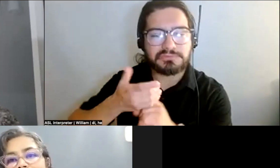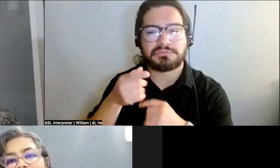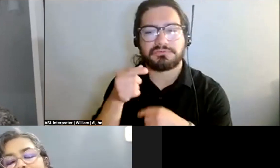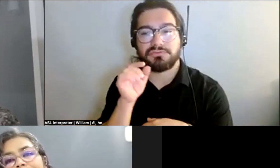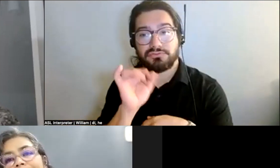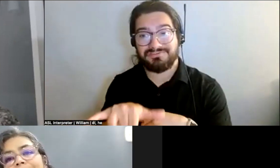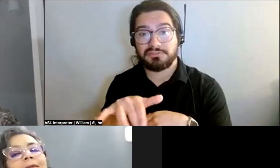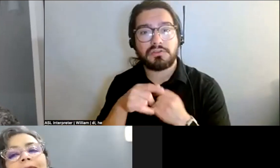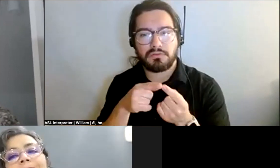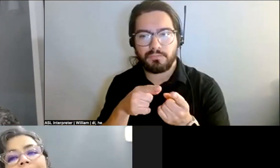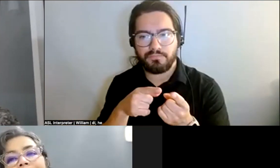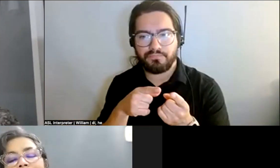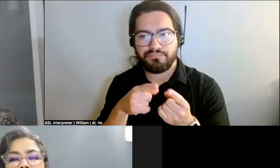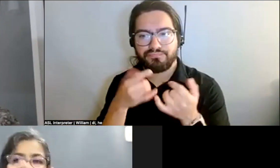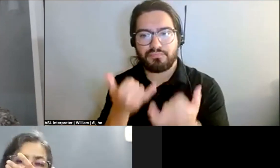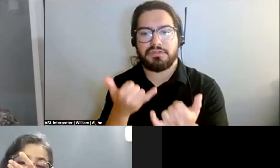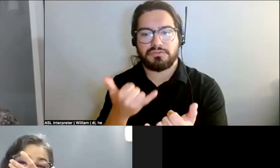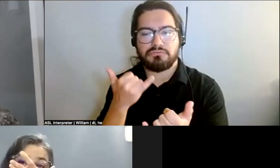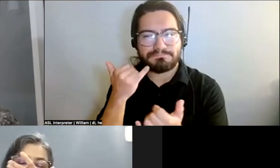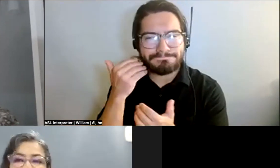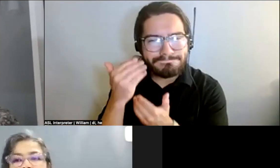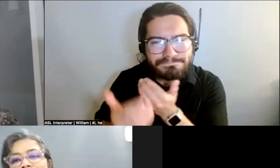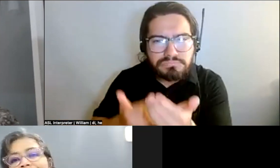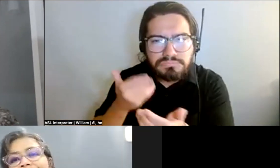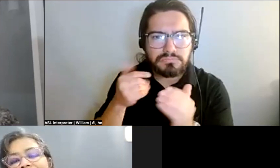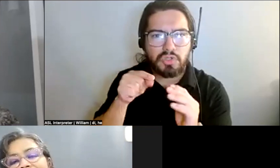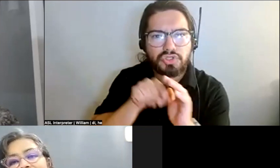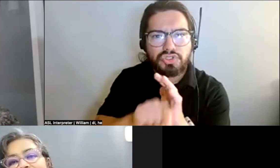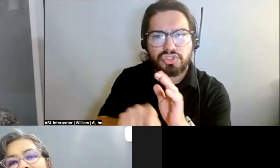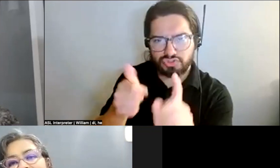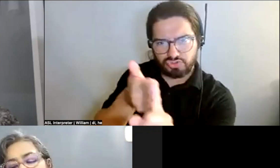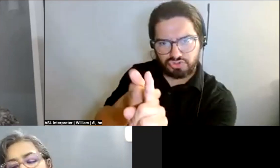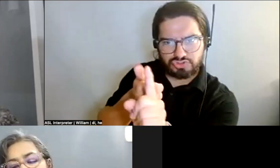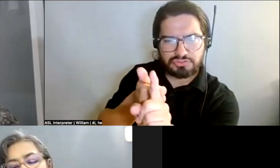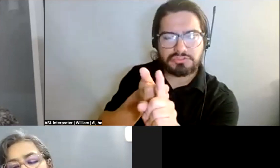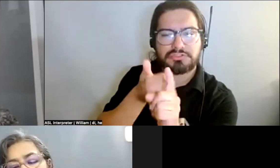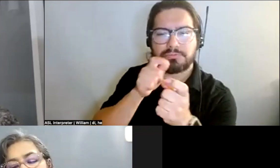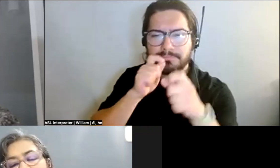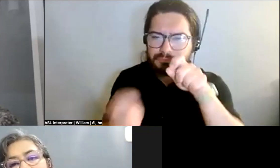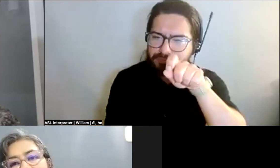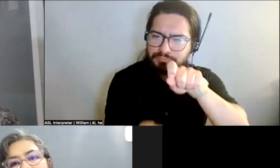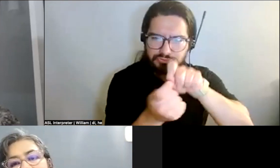Naked, it embarks on a killing spree or kills itself. It’s a traitor, a backstabber.